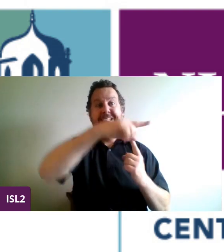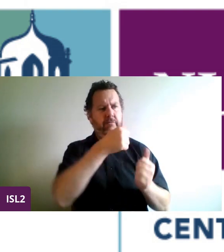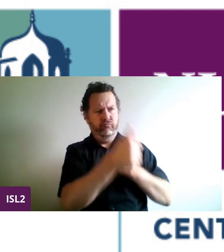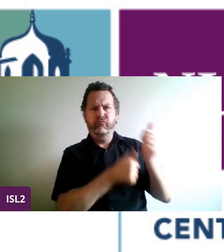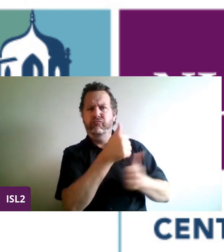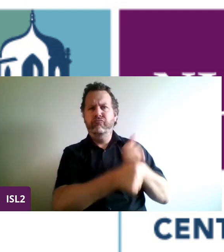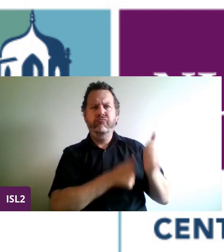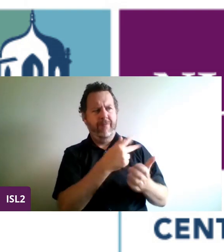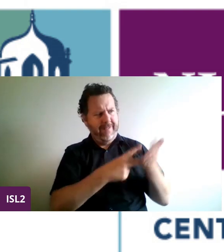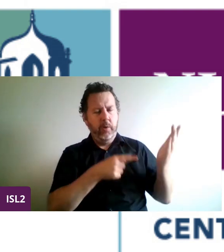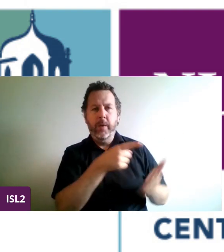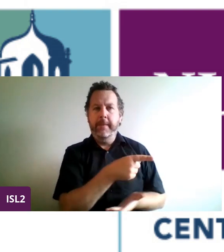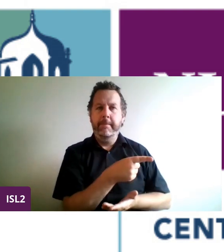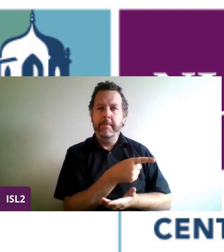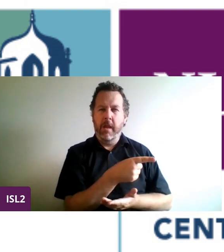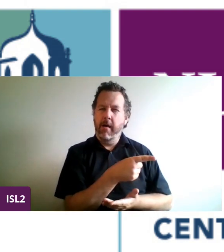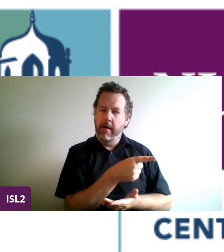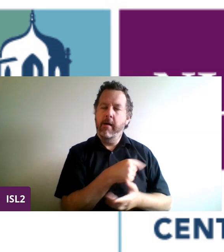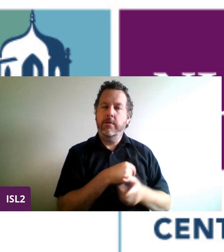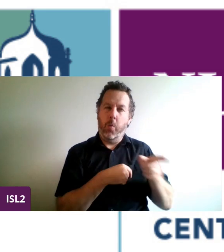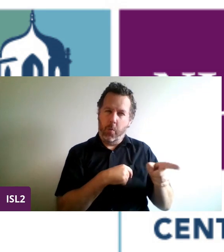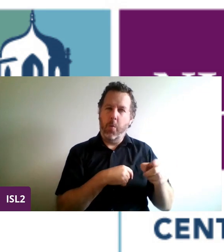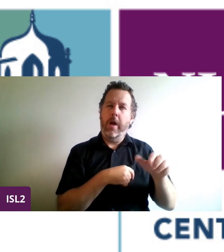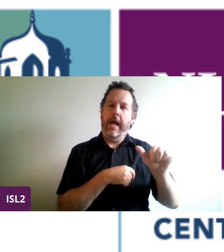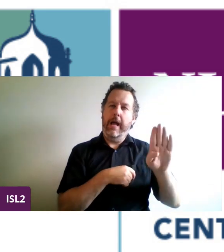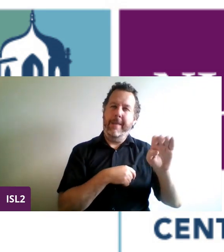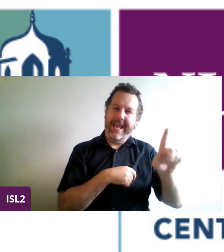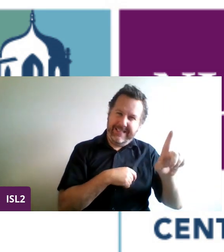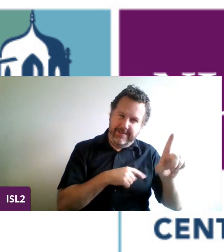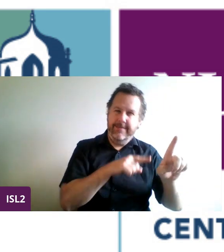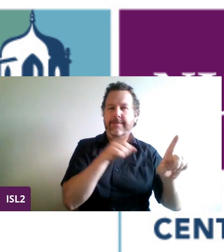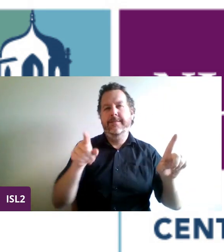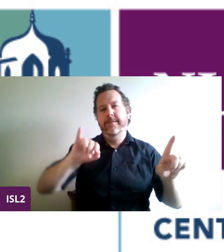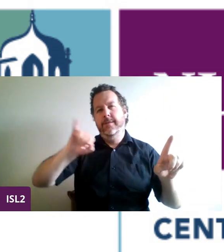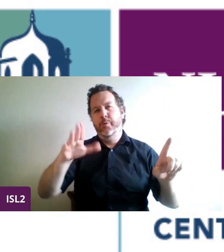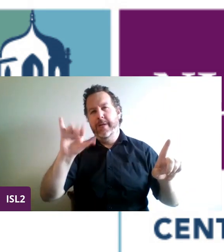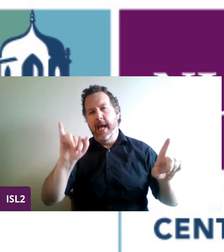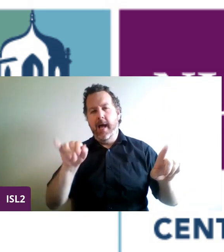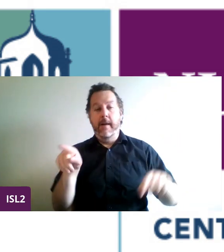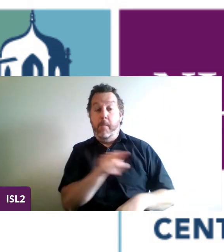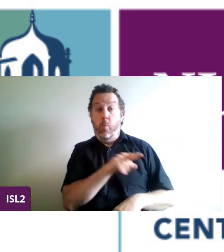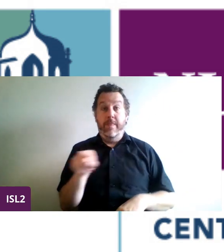Those betrayals of people with neuro diversity are really positive and I think they are great.